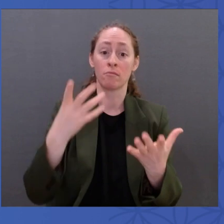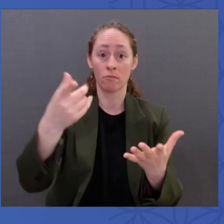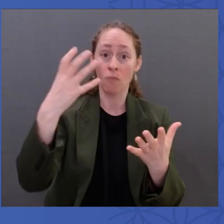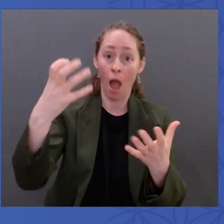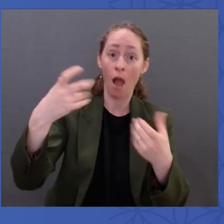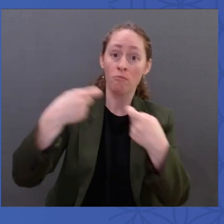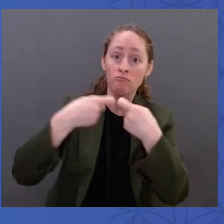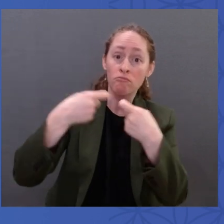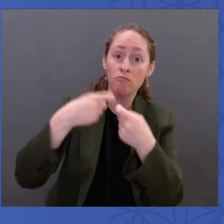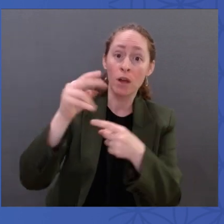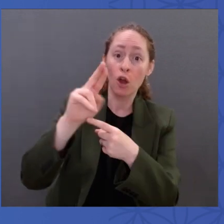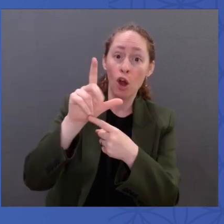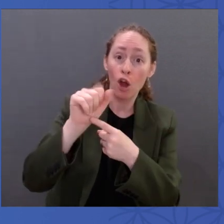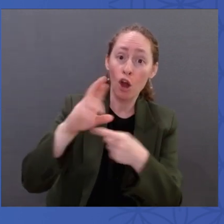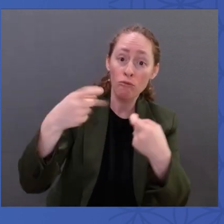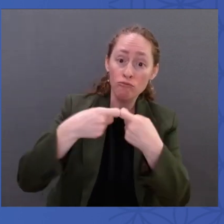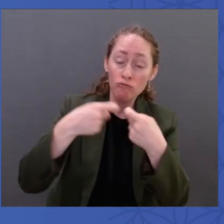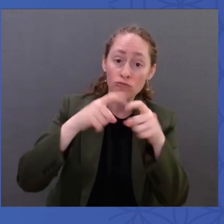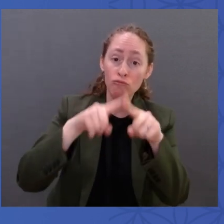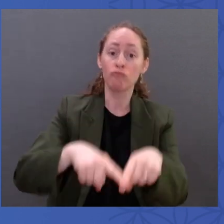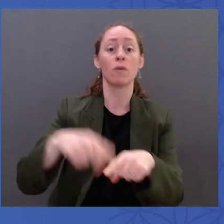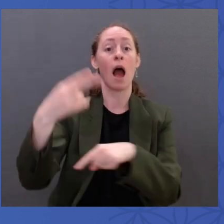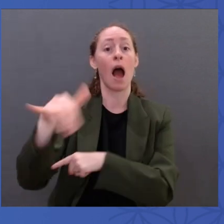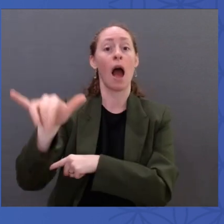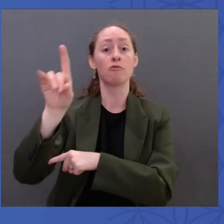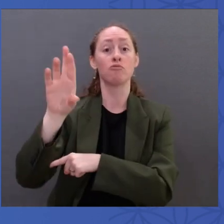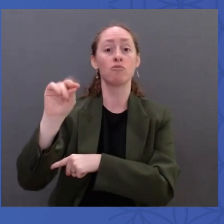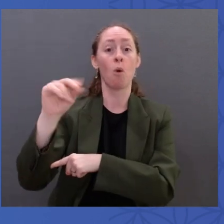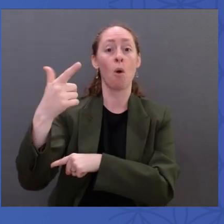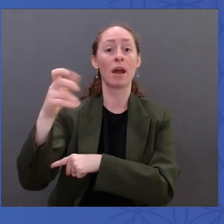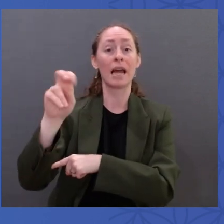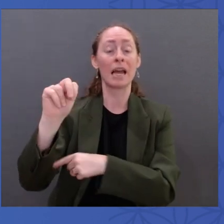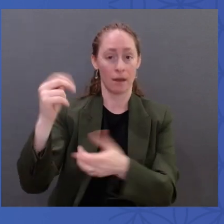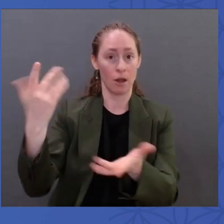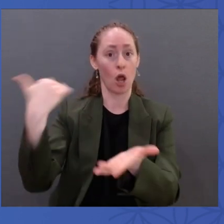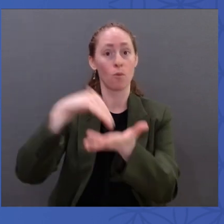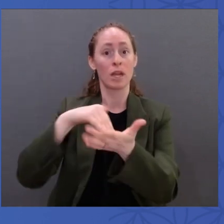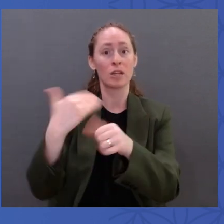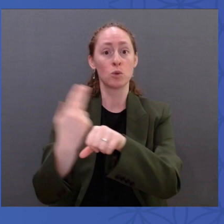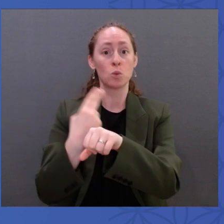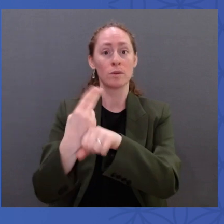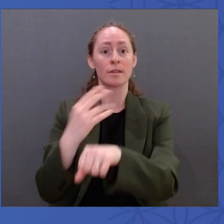Korea will harness its technological prowess and make bold investments to establish